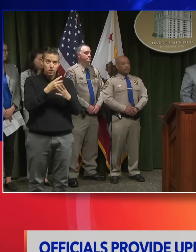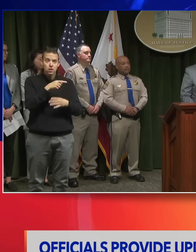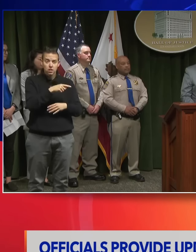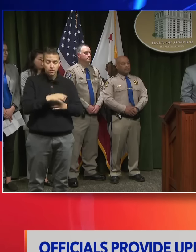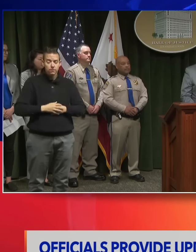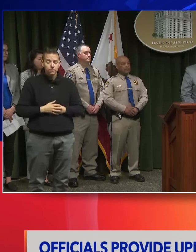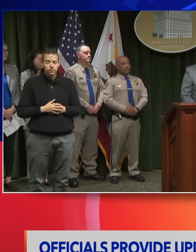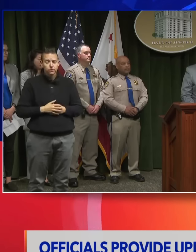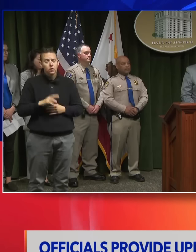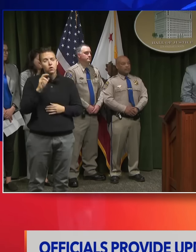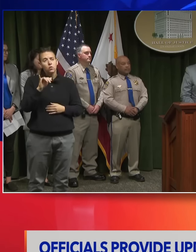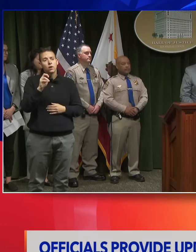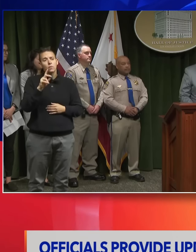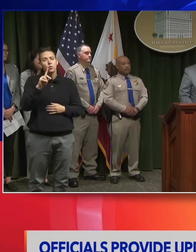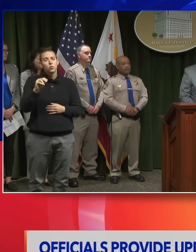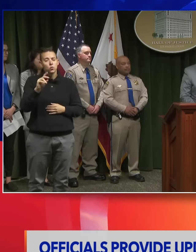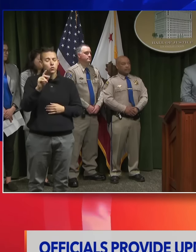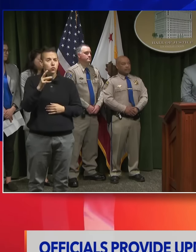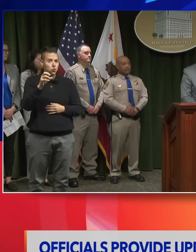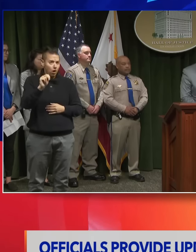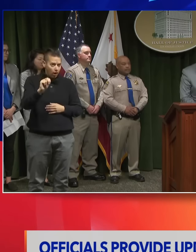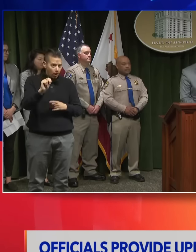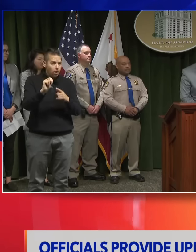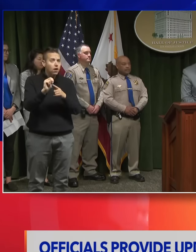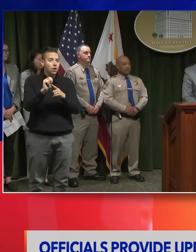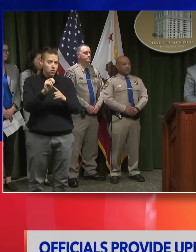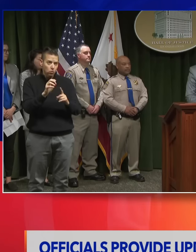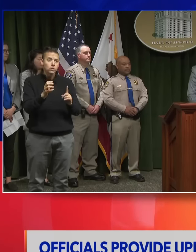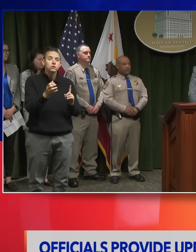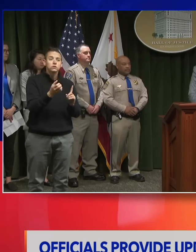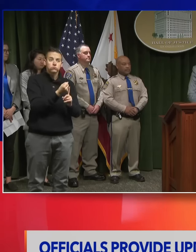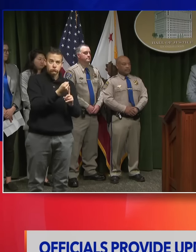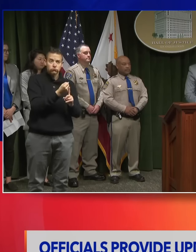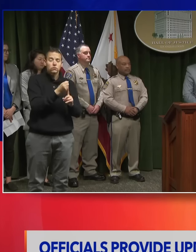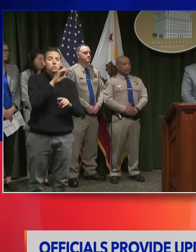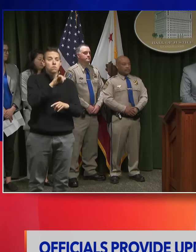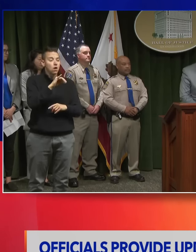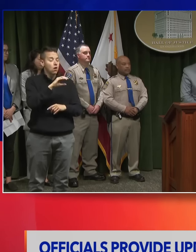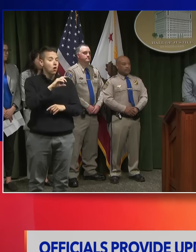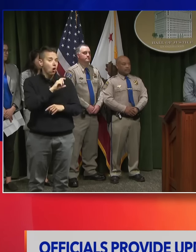CHARGE. HE WAS BOOKED INTO THE SAN DIEGO COUNTY SHERIFFS.